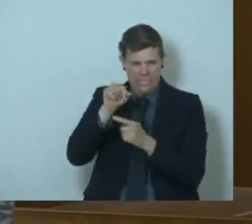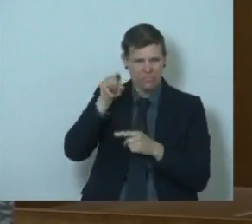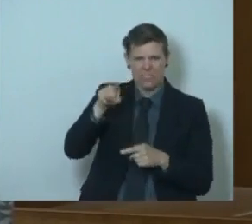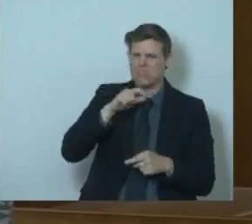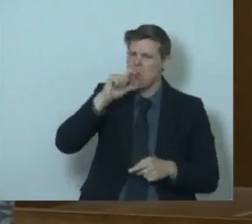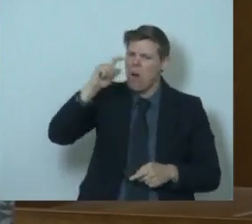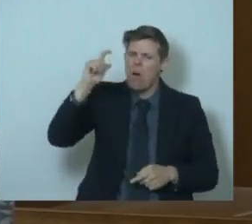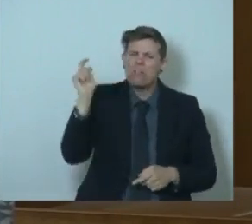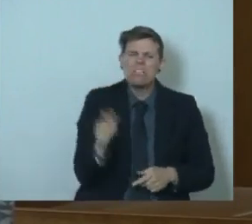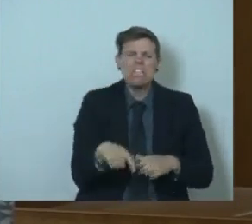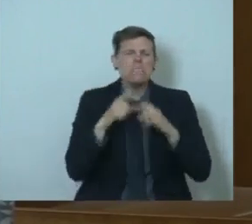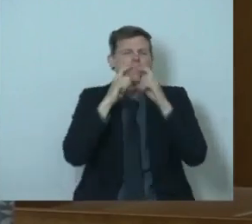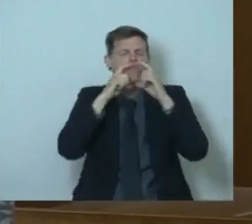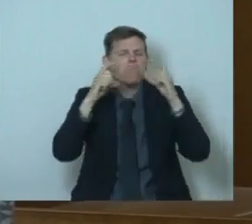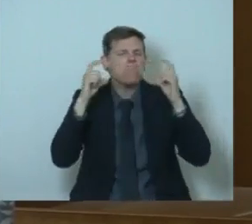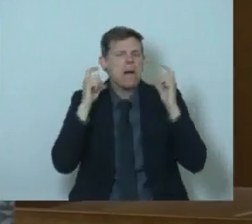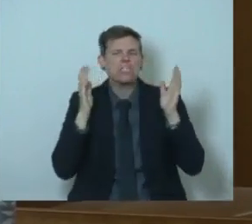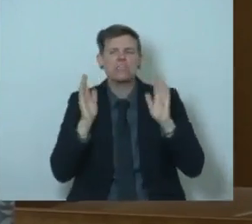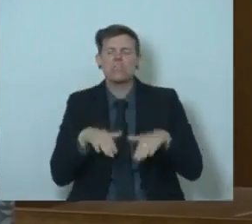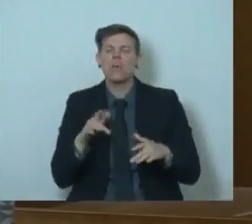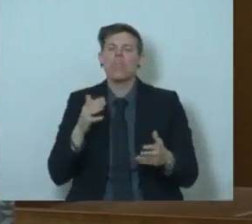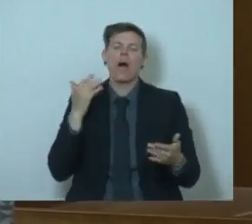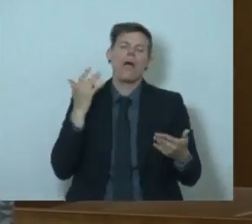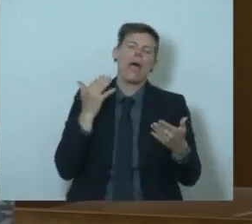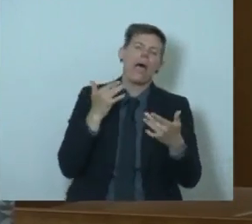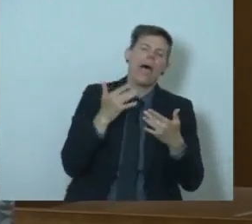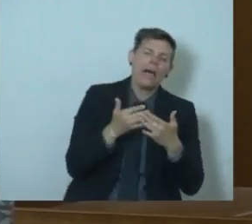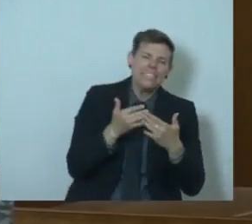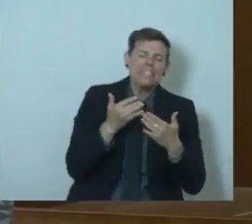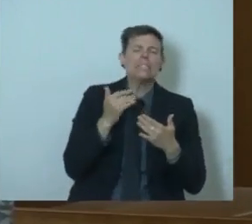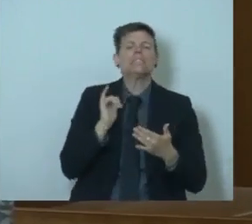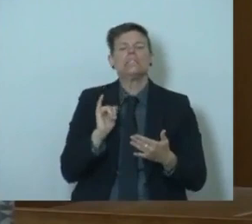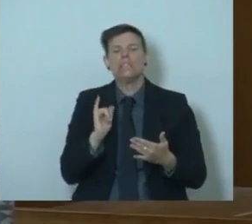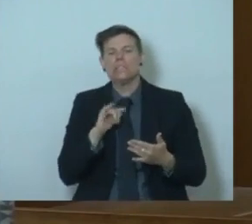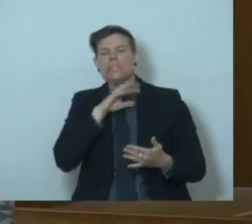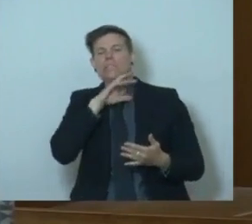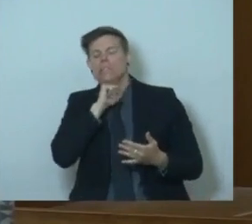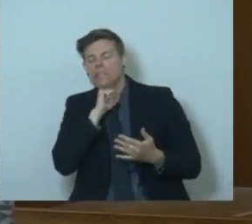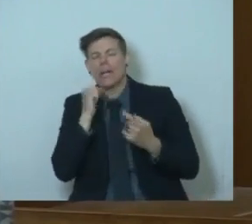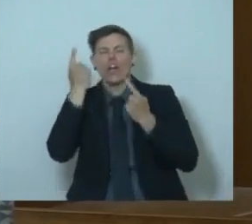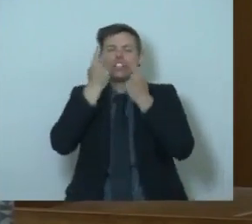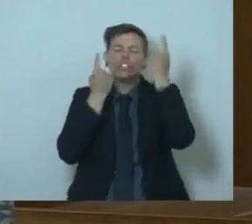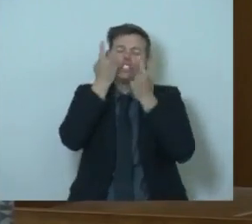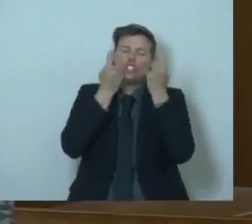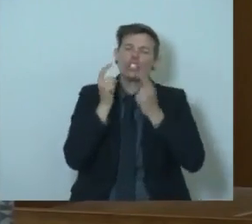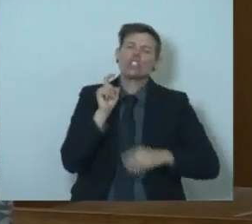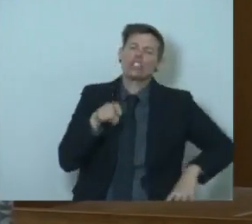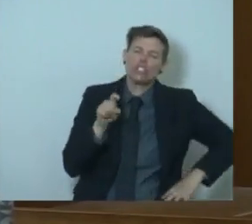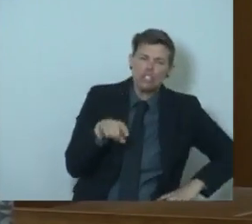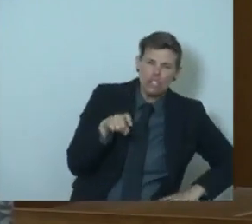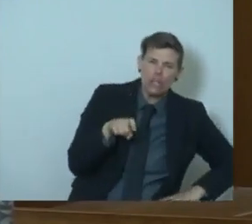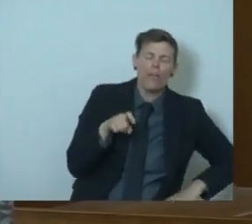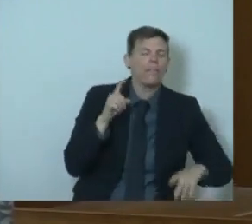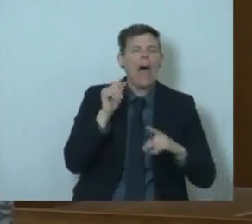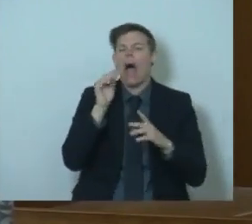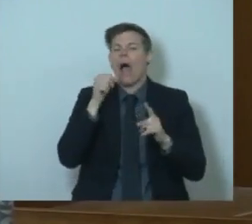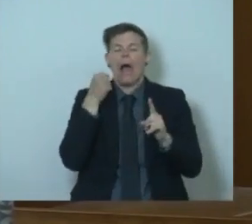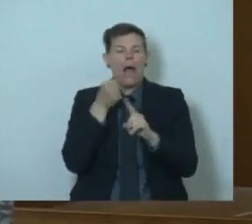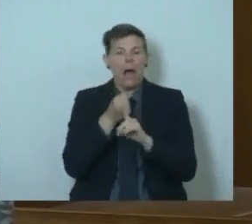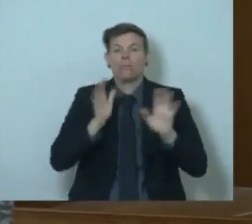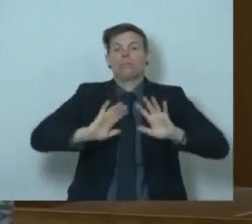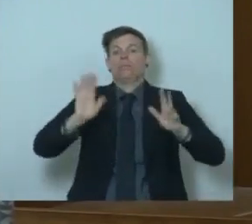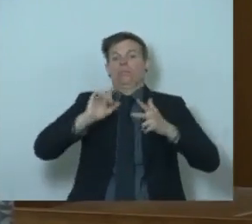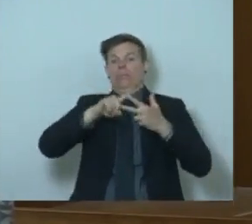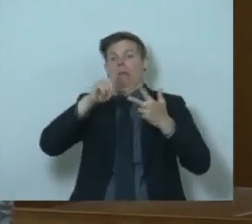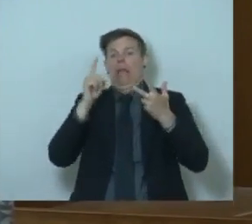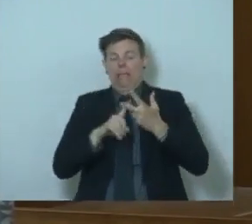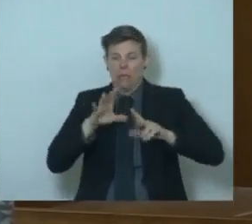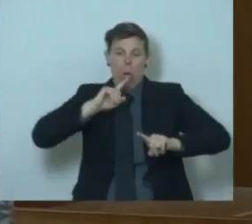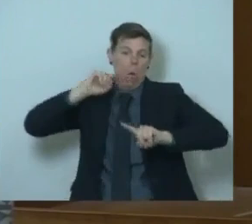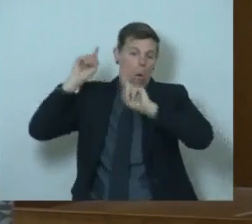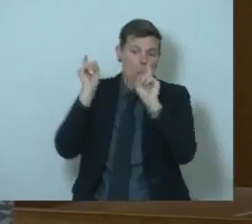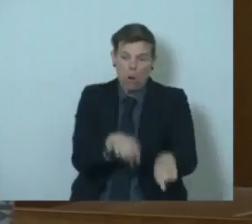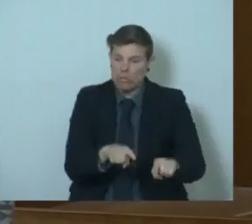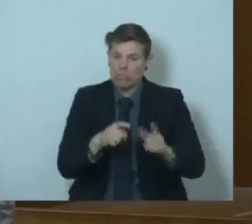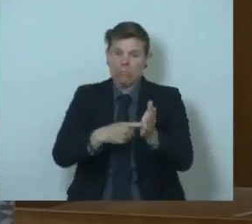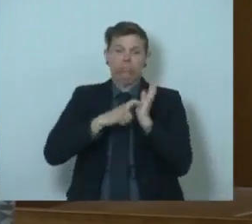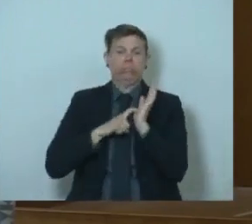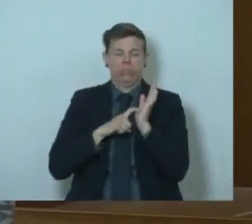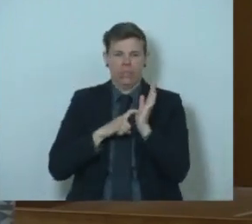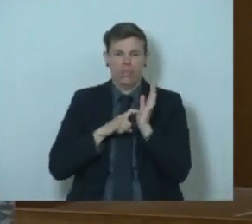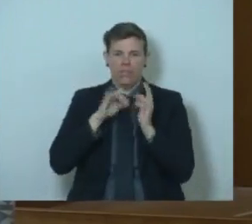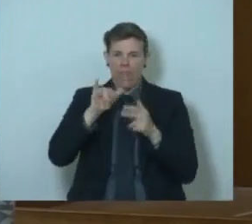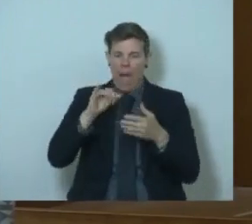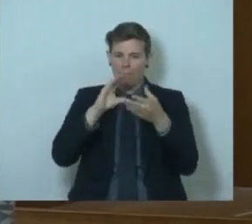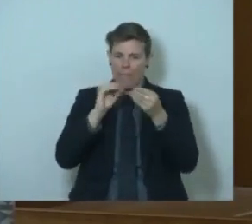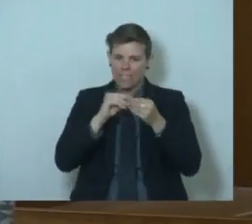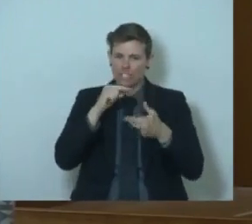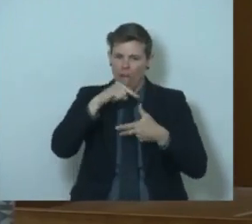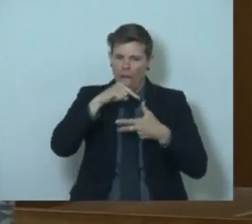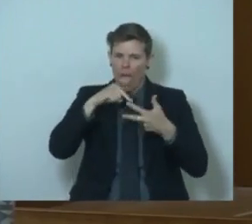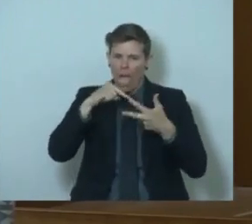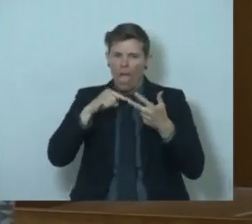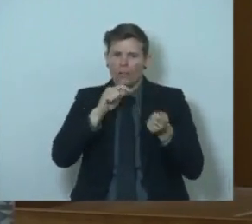FAUCI WAS SAYING YOU DON’T NEED TO WEAR A MASK, THEN FOUR WEEKS AGO YOU SHOULD CONSIDER WEARING A MASK, THEN LAST WEEK IT WAS IN ORDER THAT YOU WEAR A MASK.